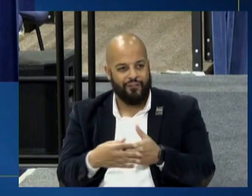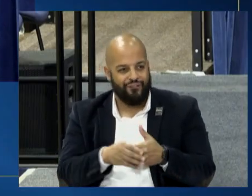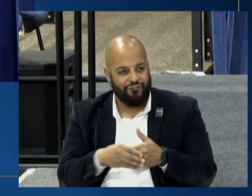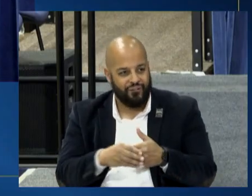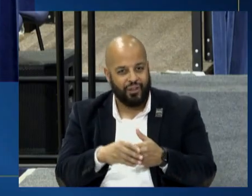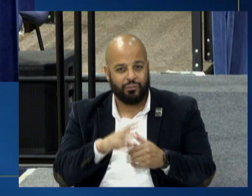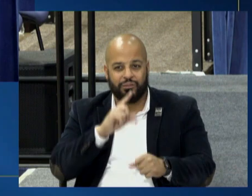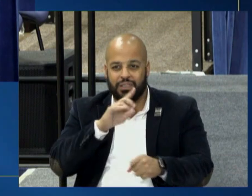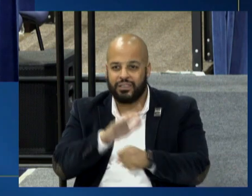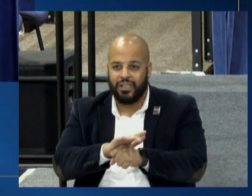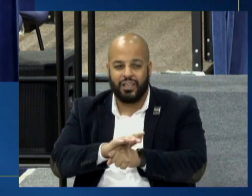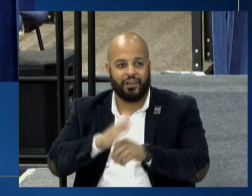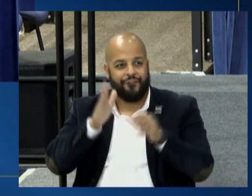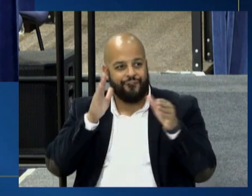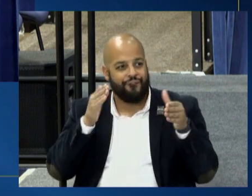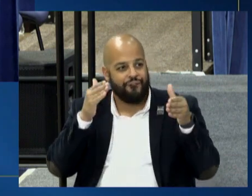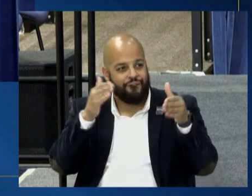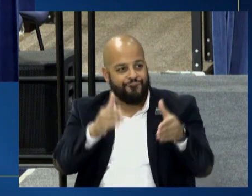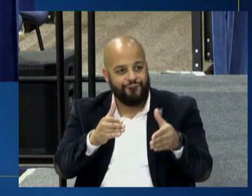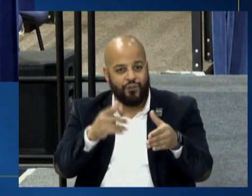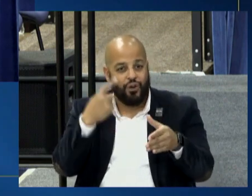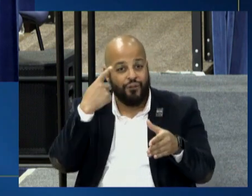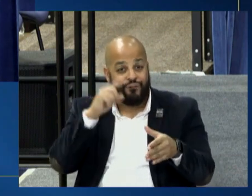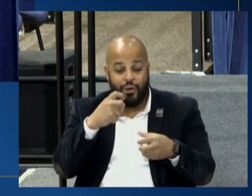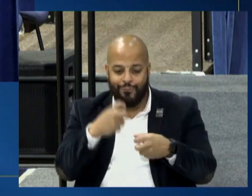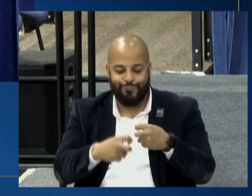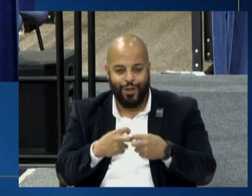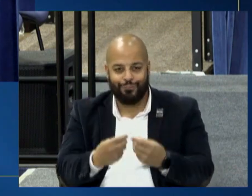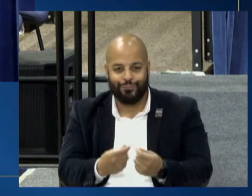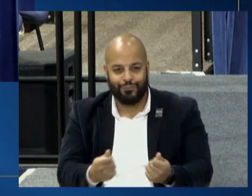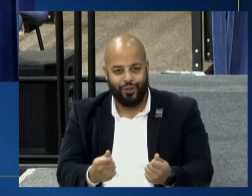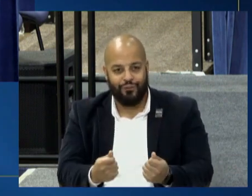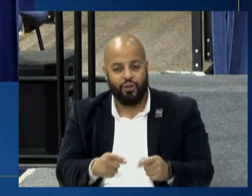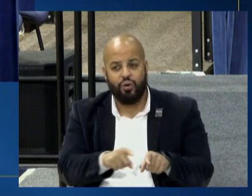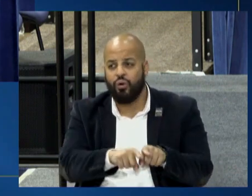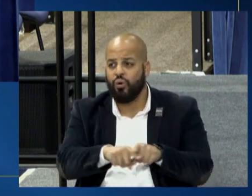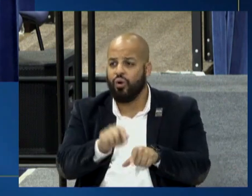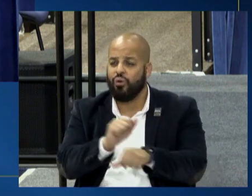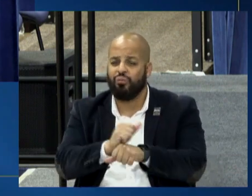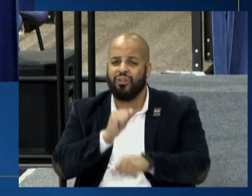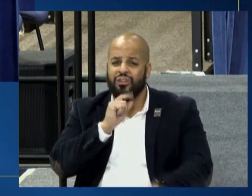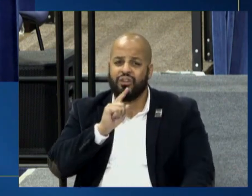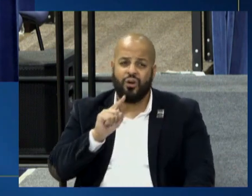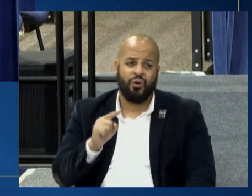on focused, you know, problem solving. And working, not just at the pace of industry,